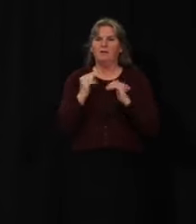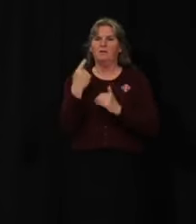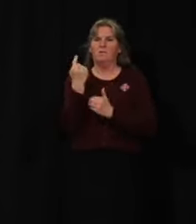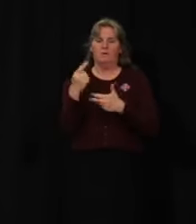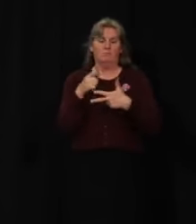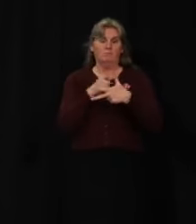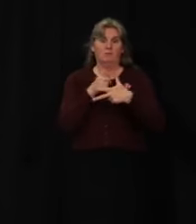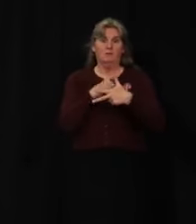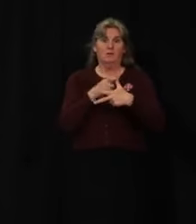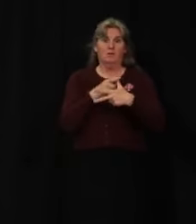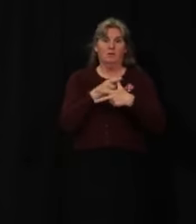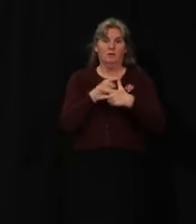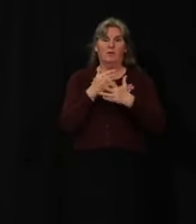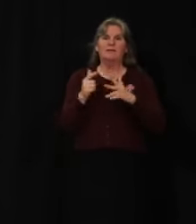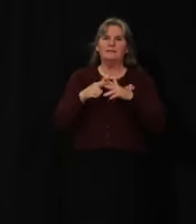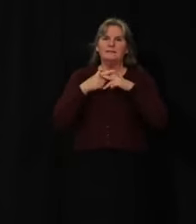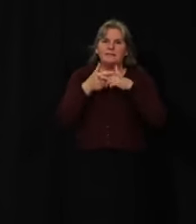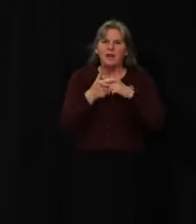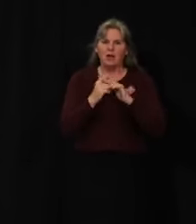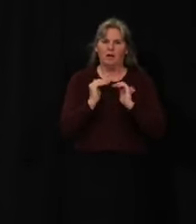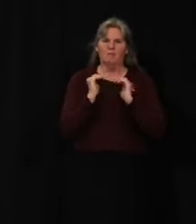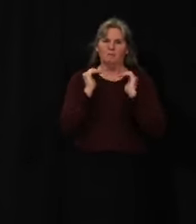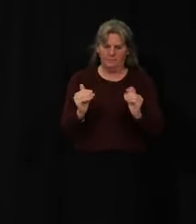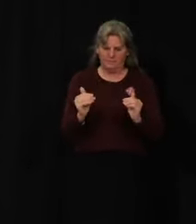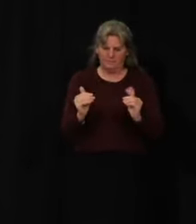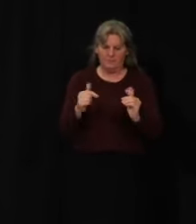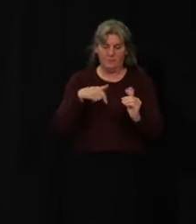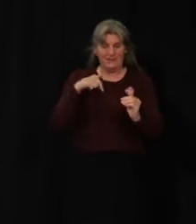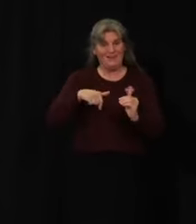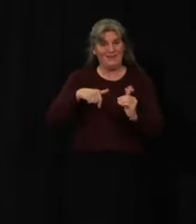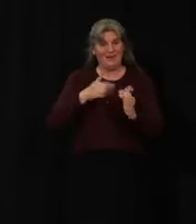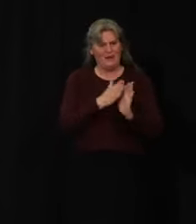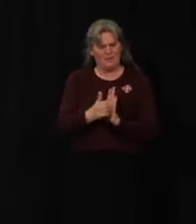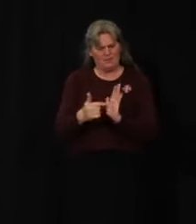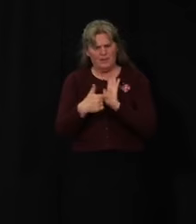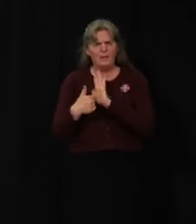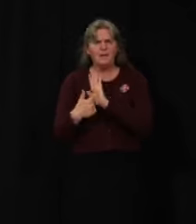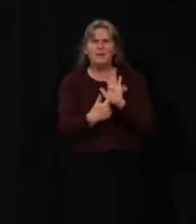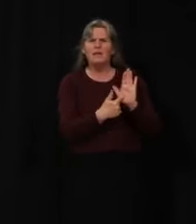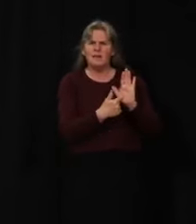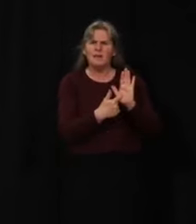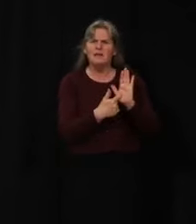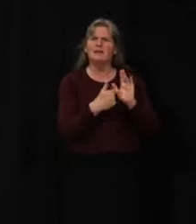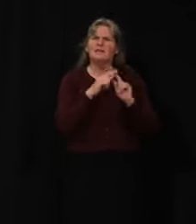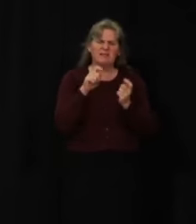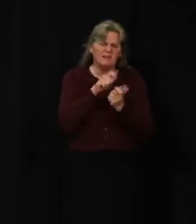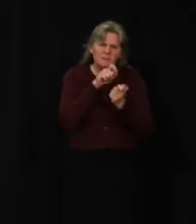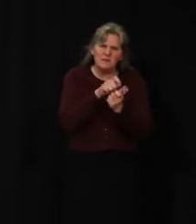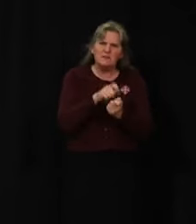one, the restart phase. In the plan, you will find a number of details about phase